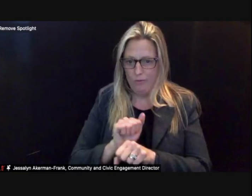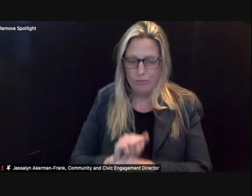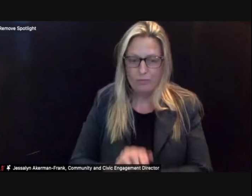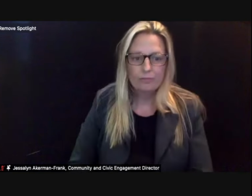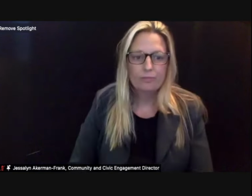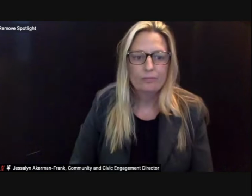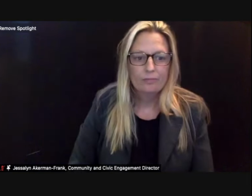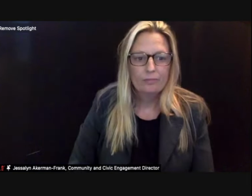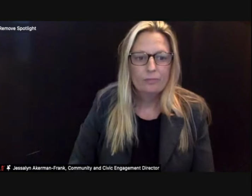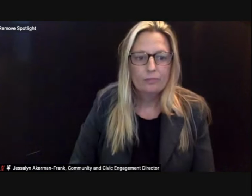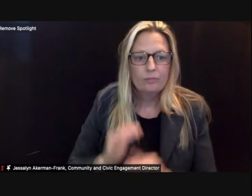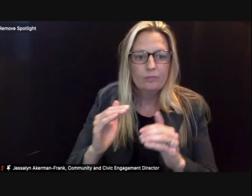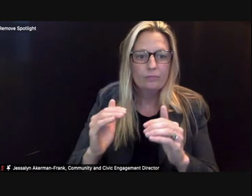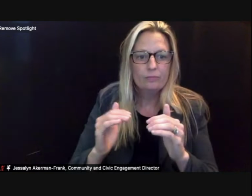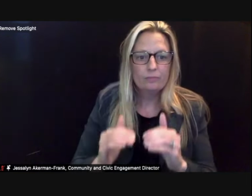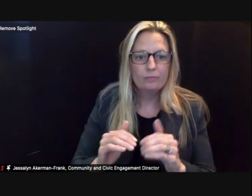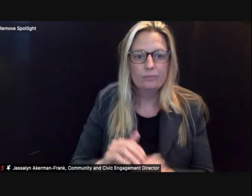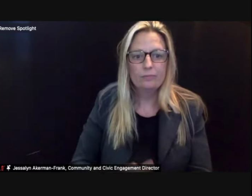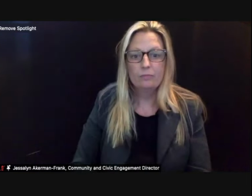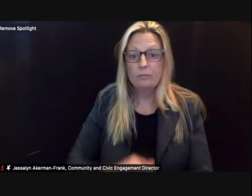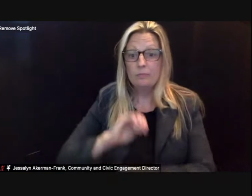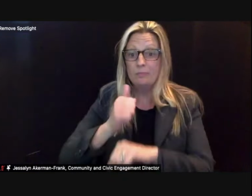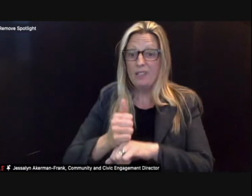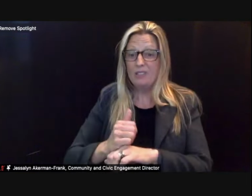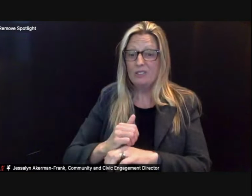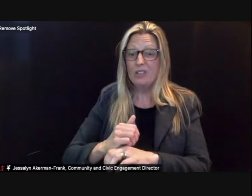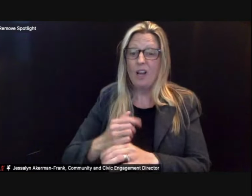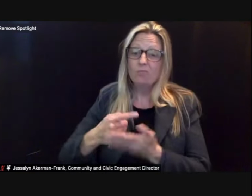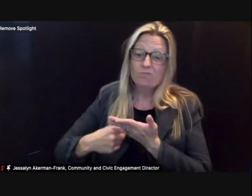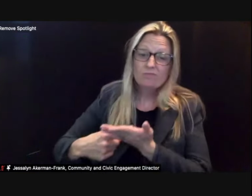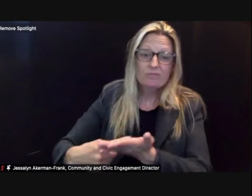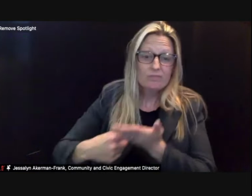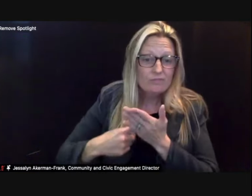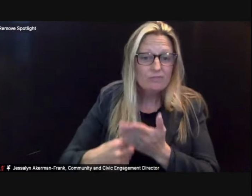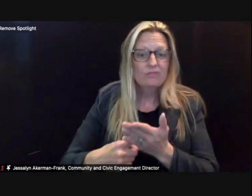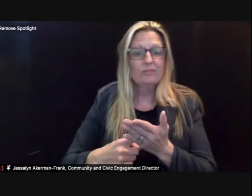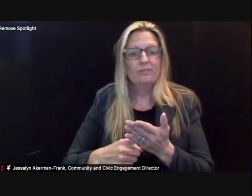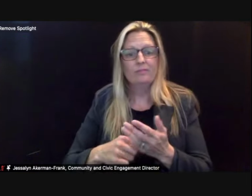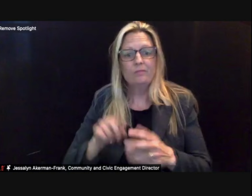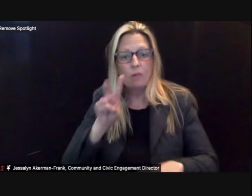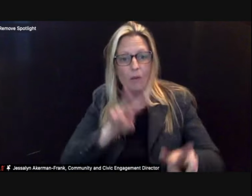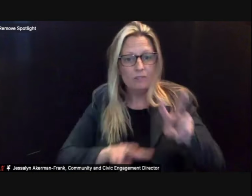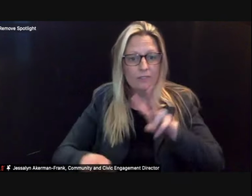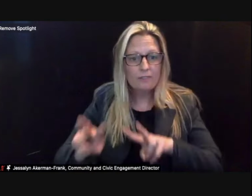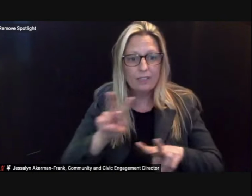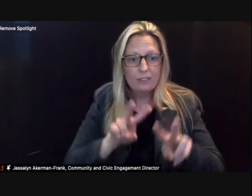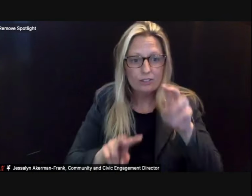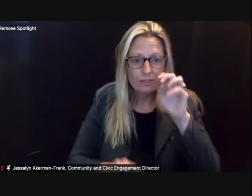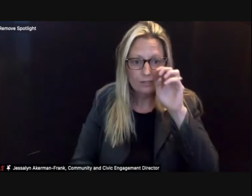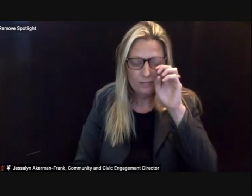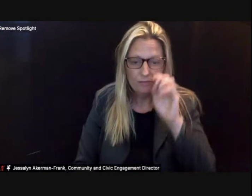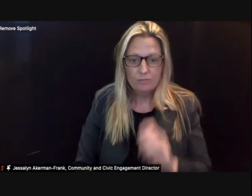people to have involved in our work. Next, based on observations and discussions,